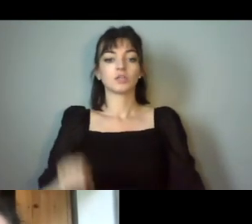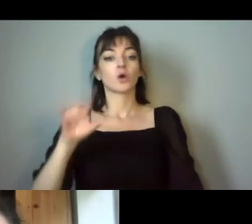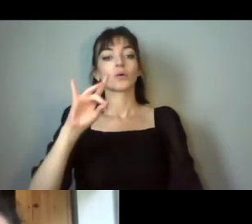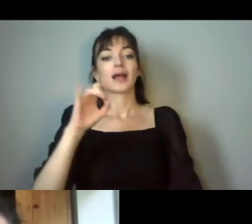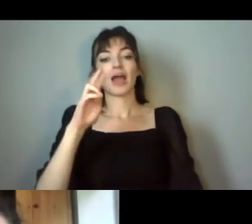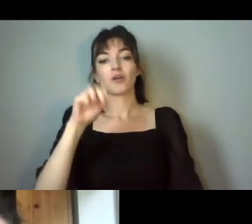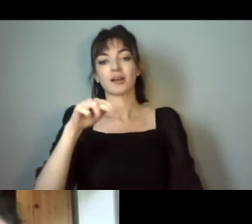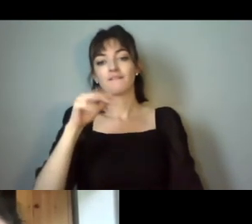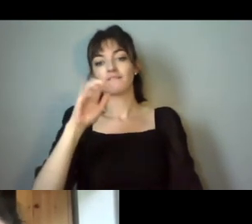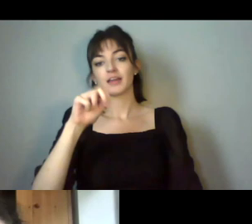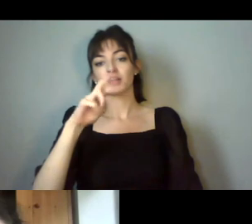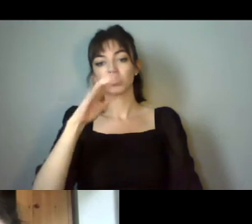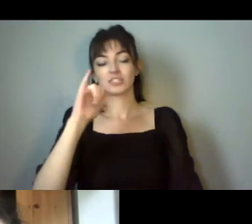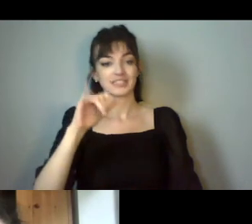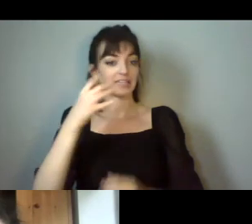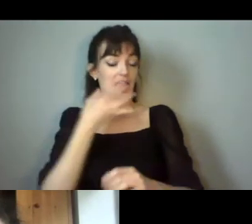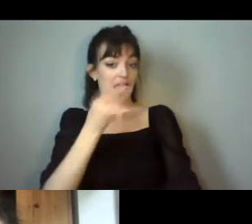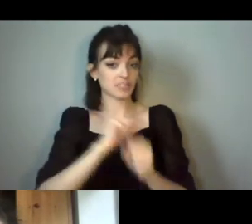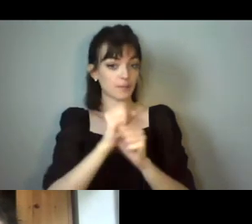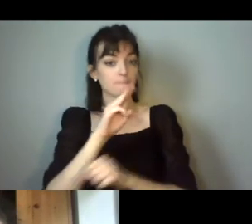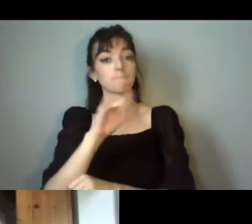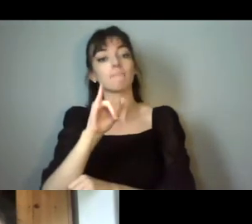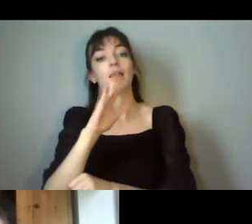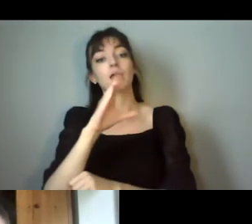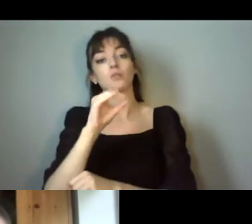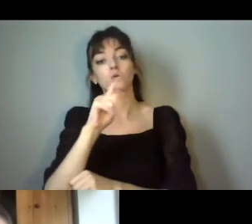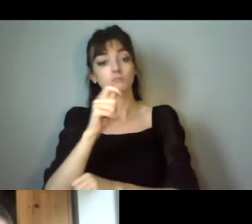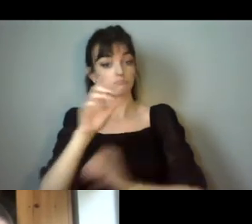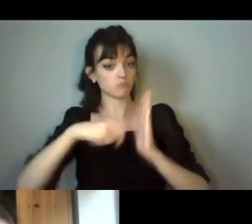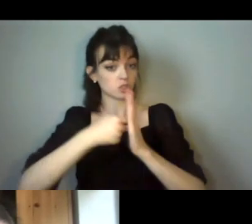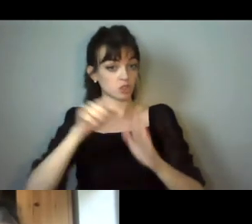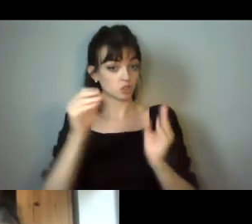about the pilot projects that you mentioned, were there particular outcomes from those